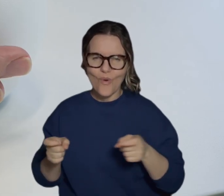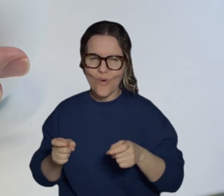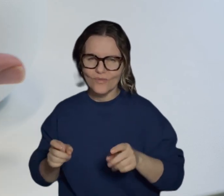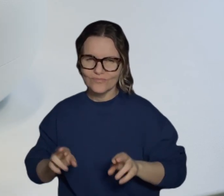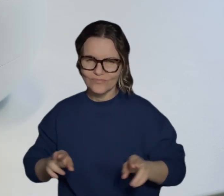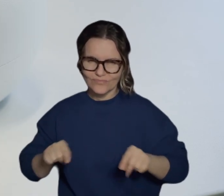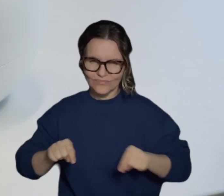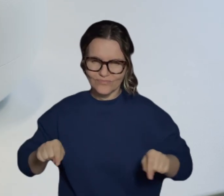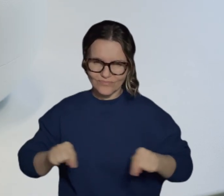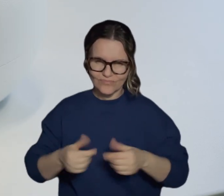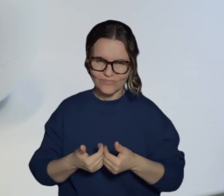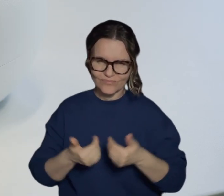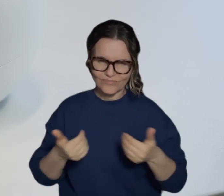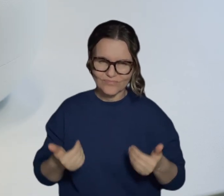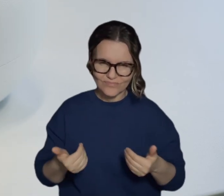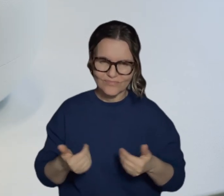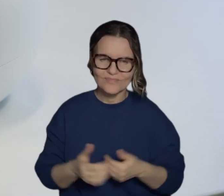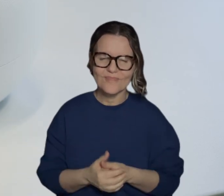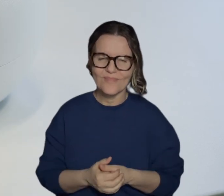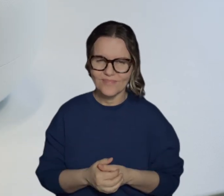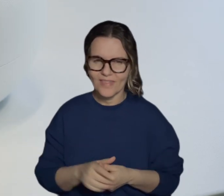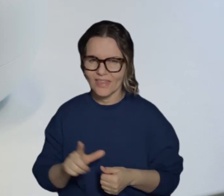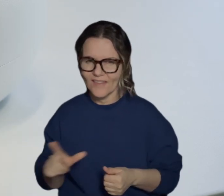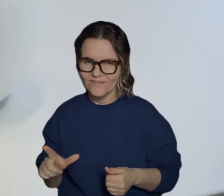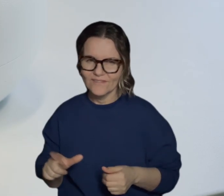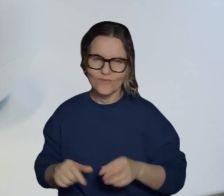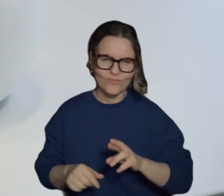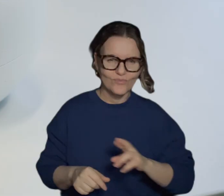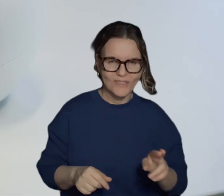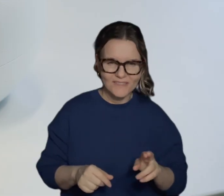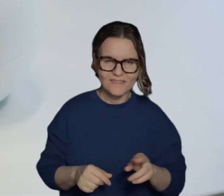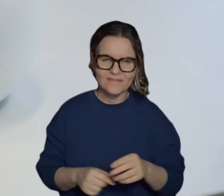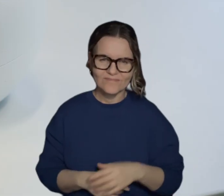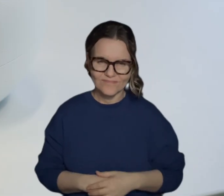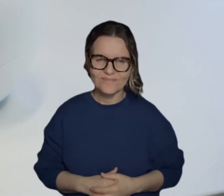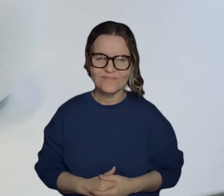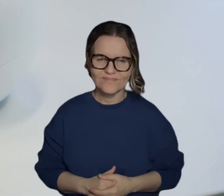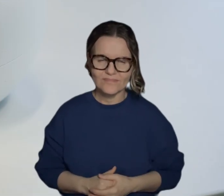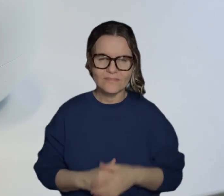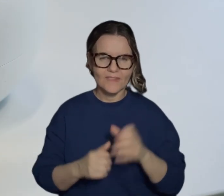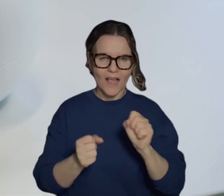side because this pump is dual motor so it has two Motors one to control the left side suction